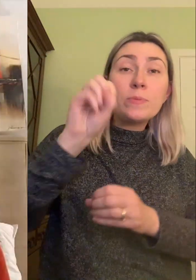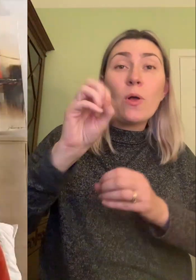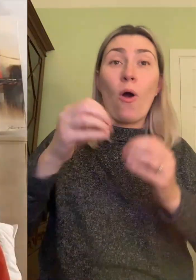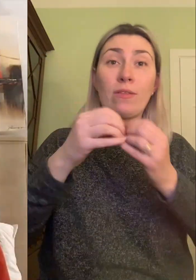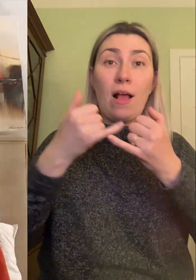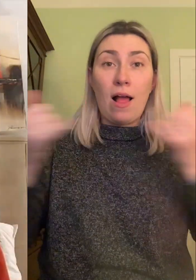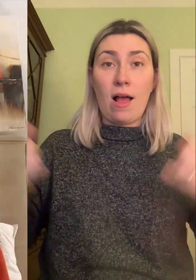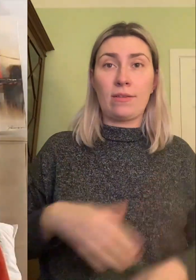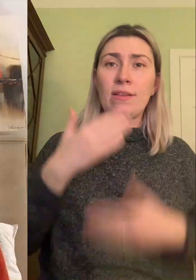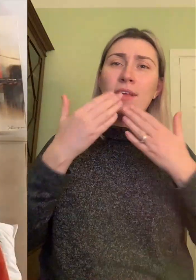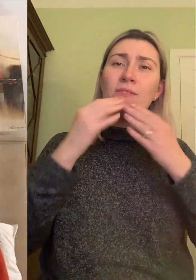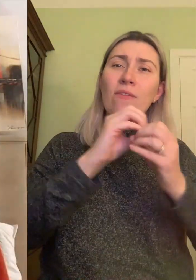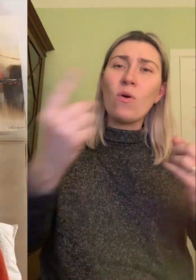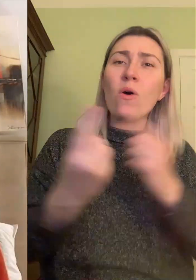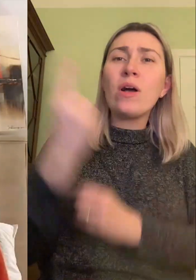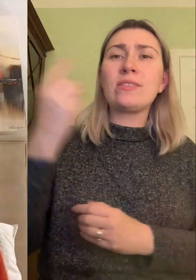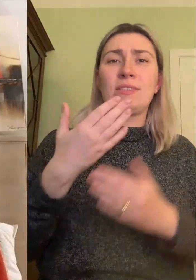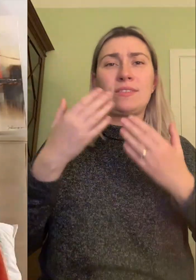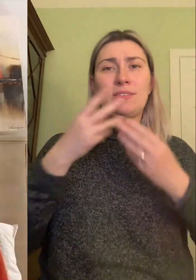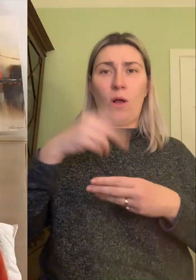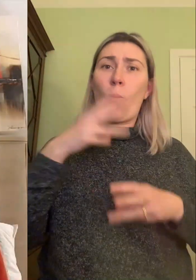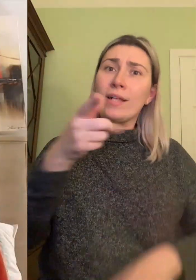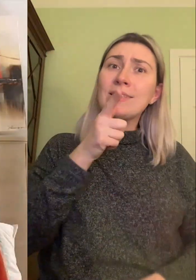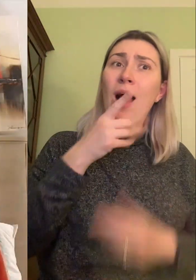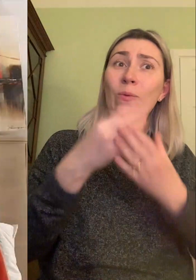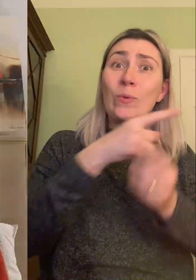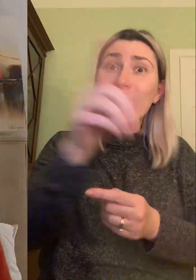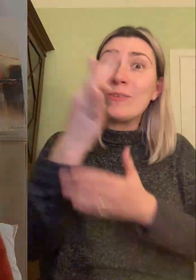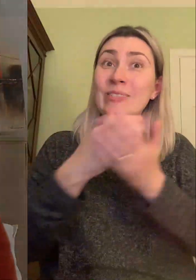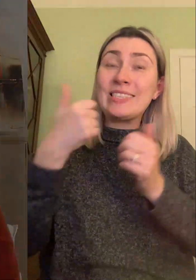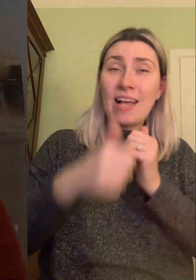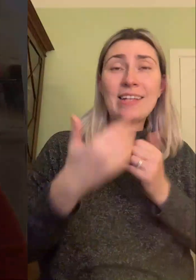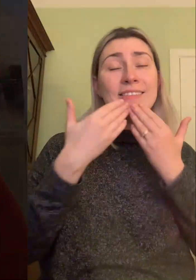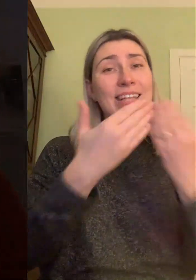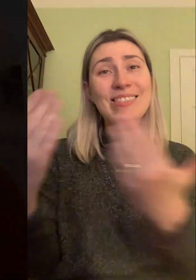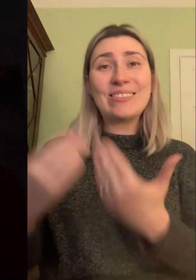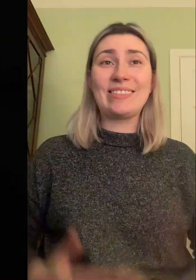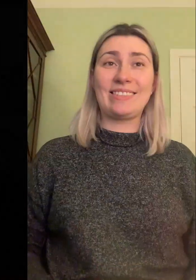Thank you everyone, and I’ll talk to you in a few days - thank you!